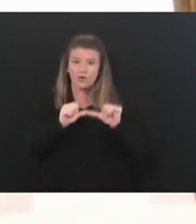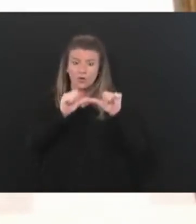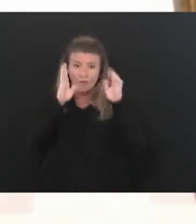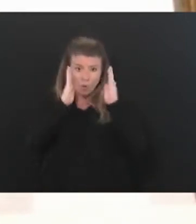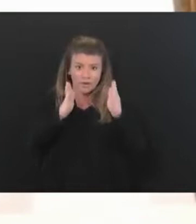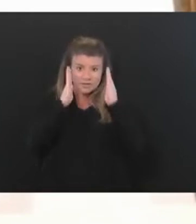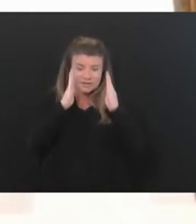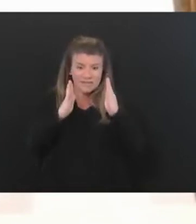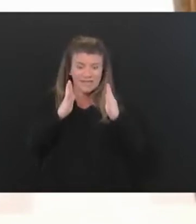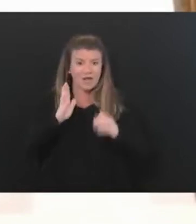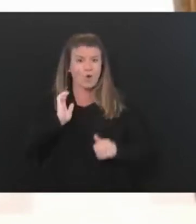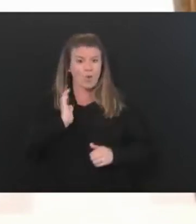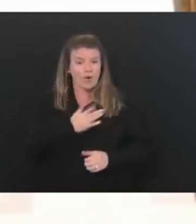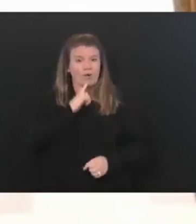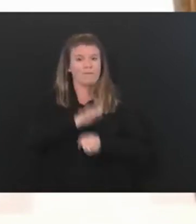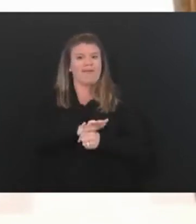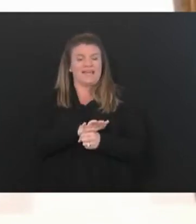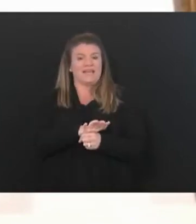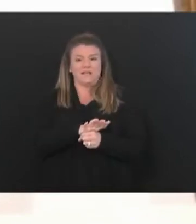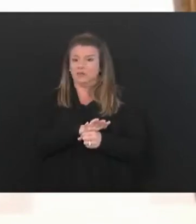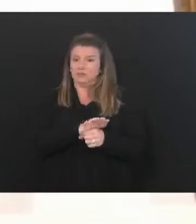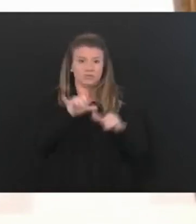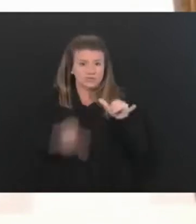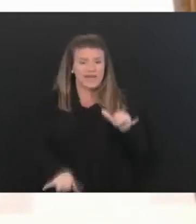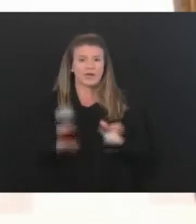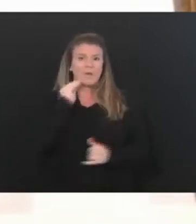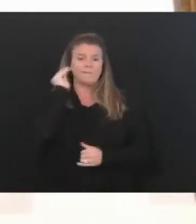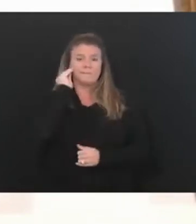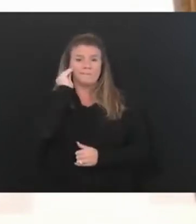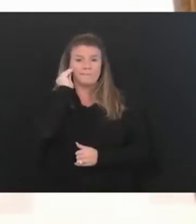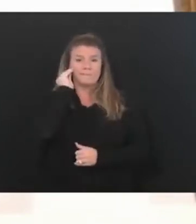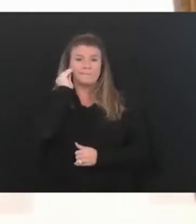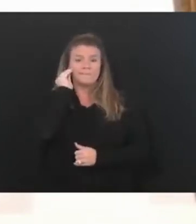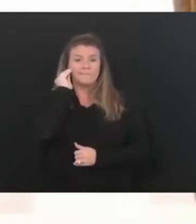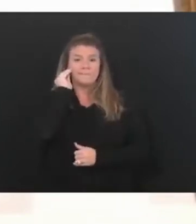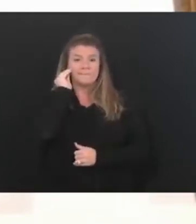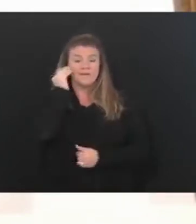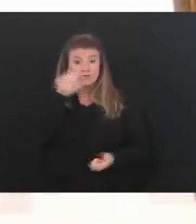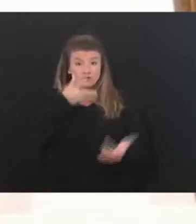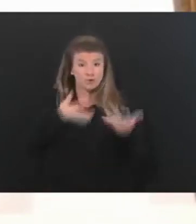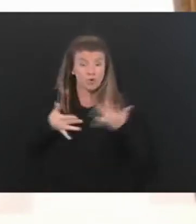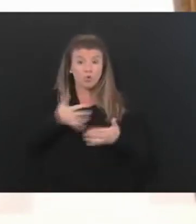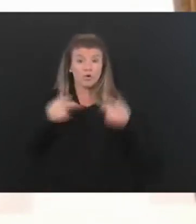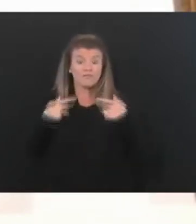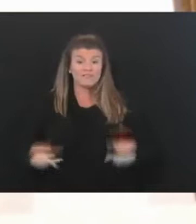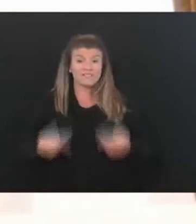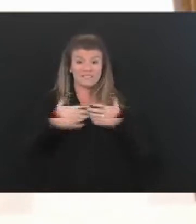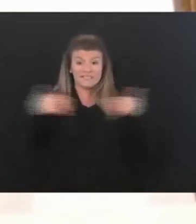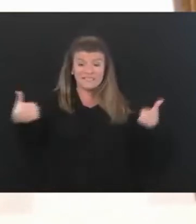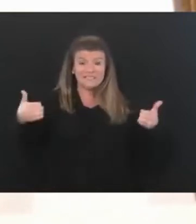WHAT WE NEED TO START TO DO IS FOCUS ON CONTINUING TO BE VERY COMMITTED TO STAYING AT HOME AS